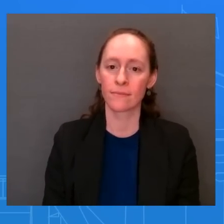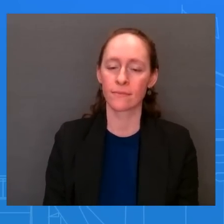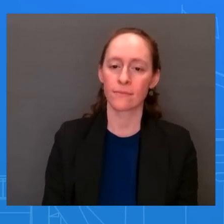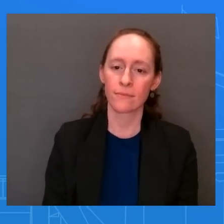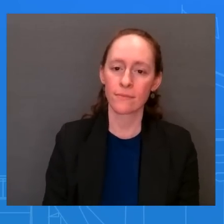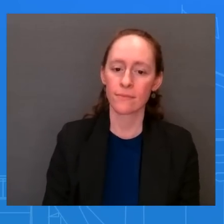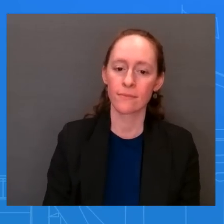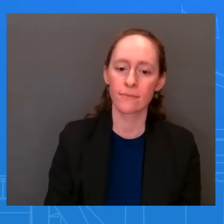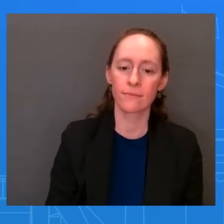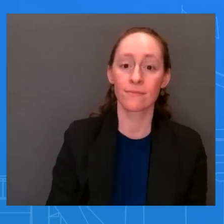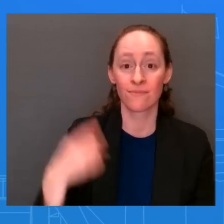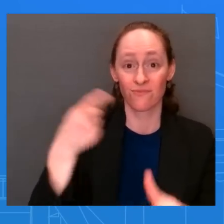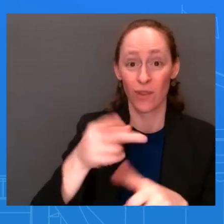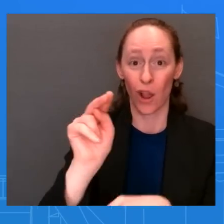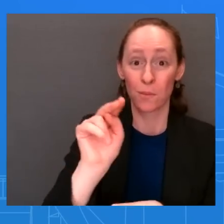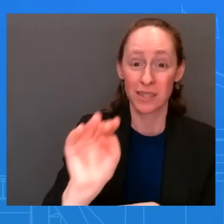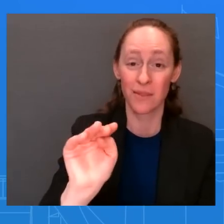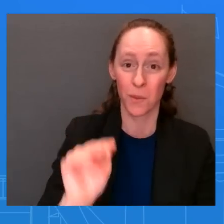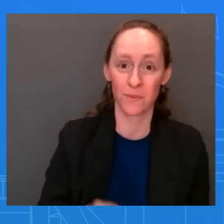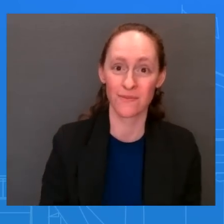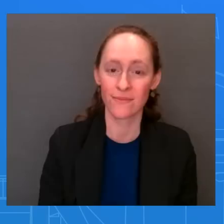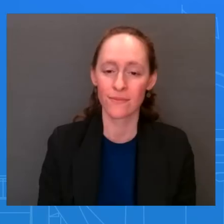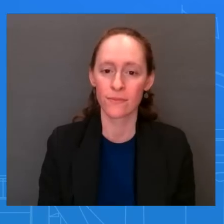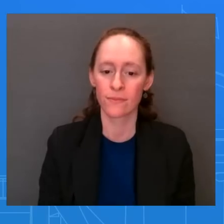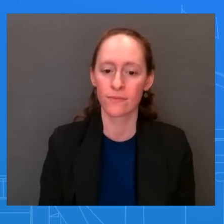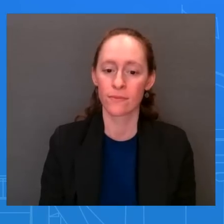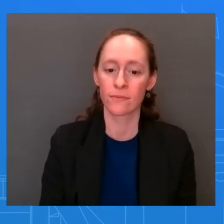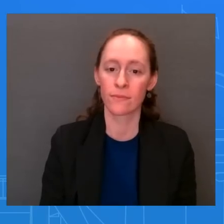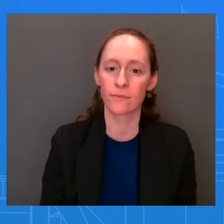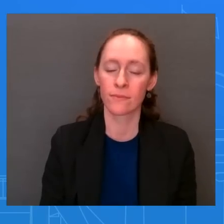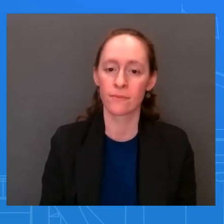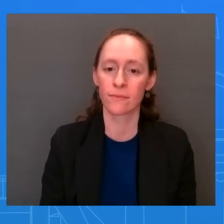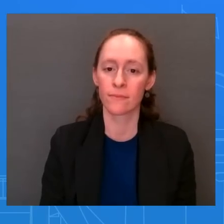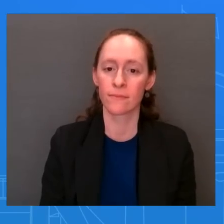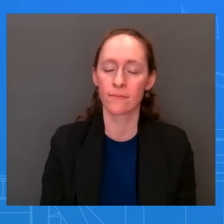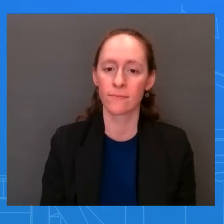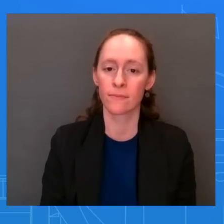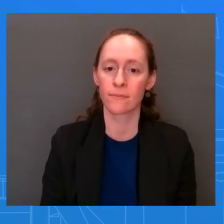Ms. Jean-Pierre: So, the allegations here are horrifying and shocking, and it's a miracle that no one was hurt.